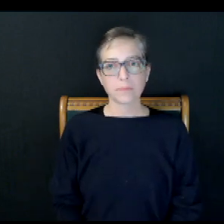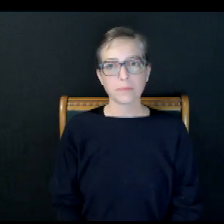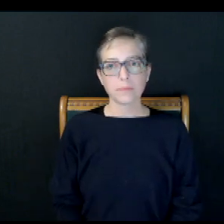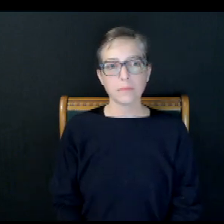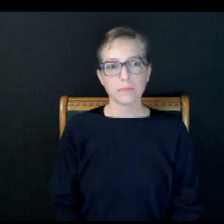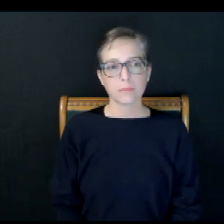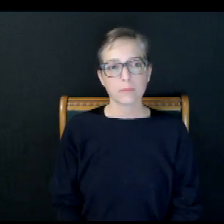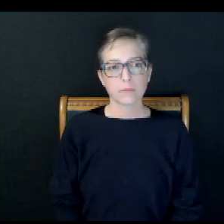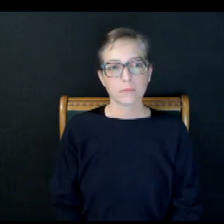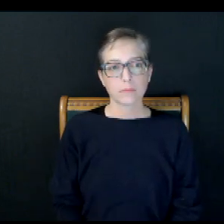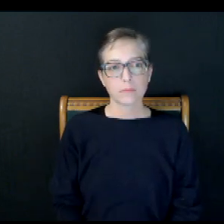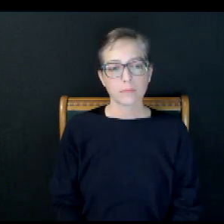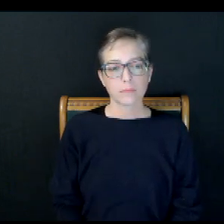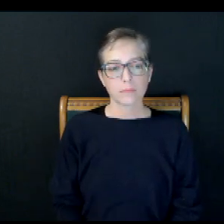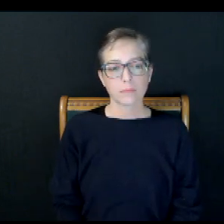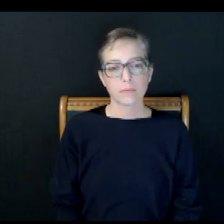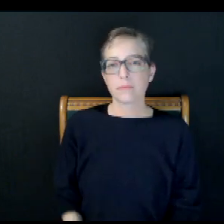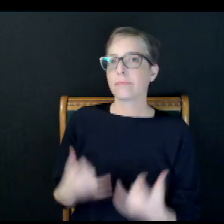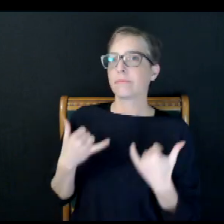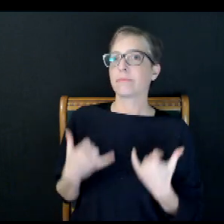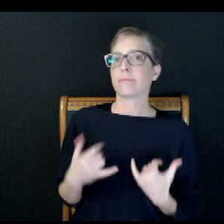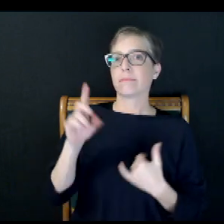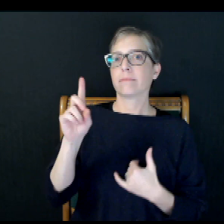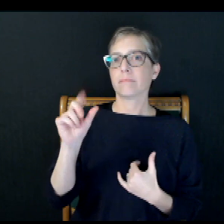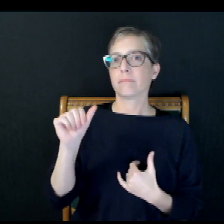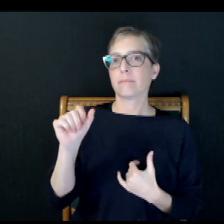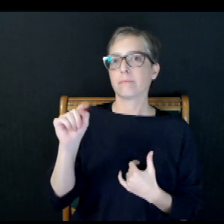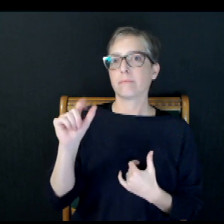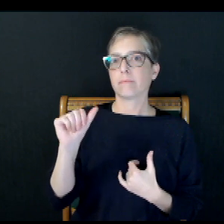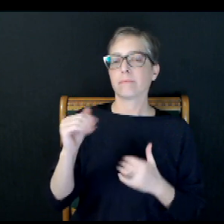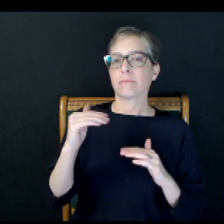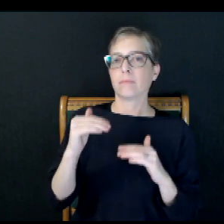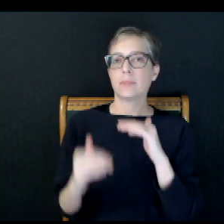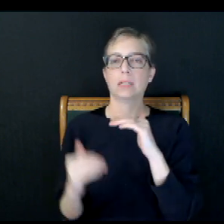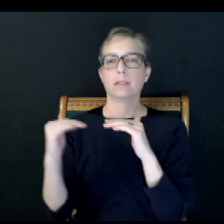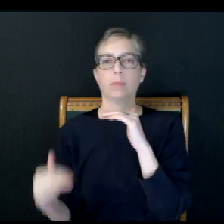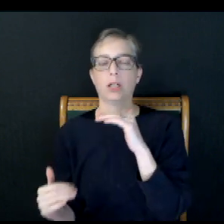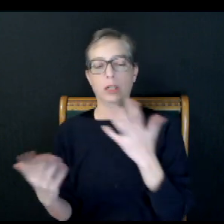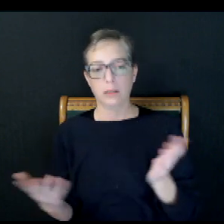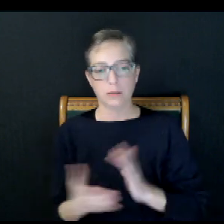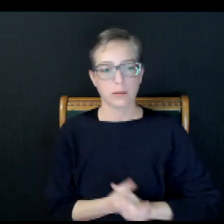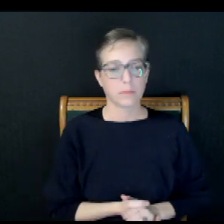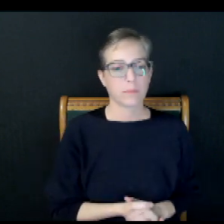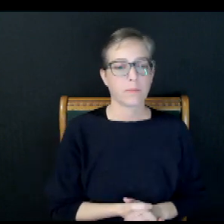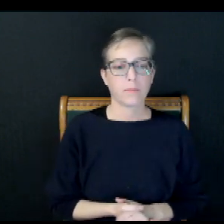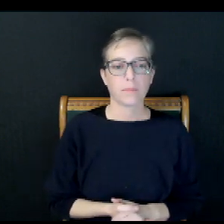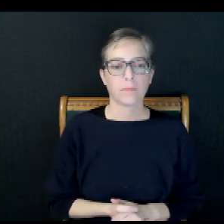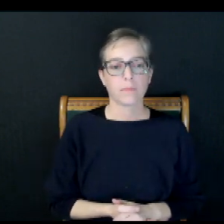existing data disparities, existing data makes limited reference to